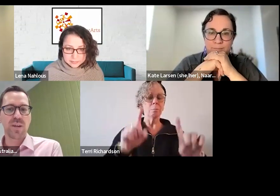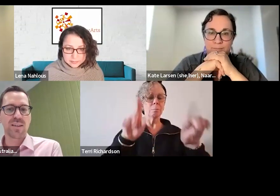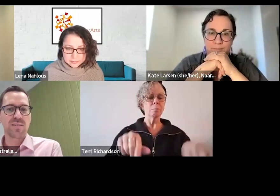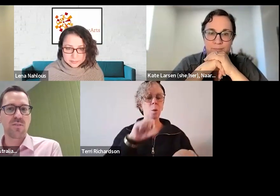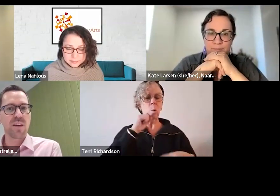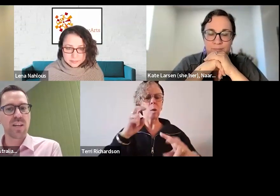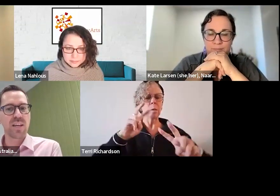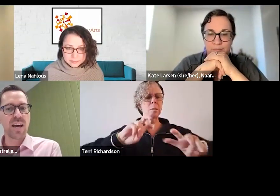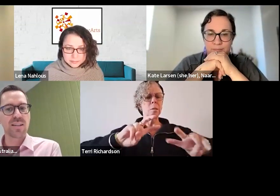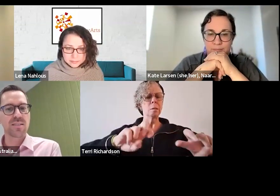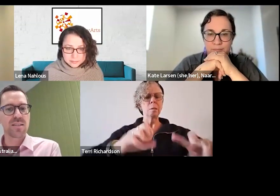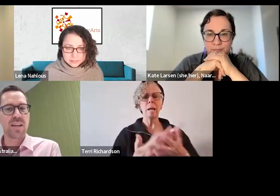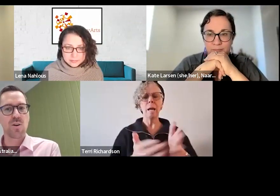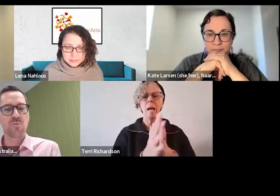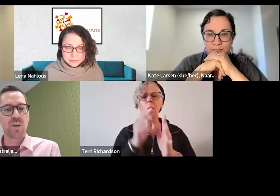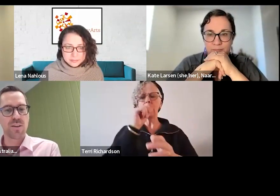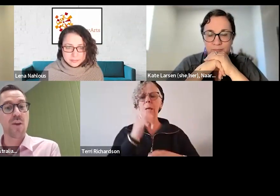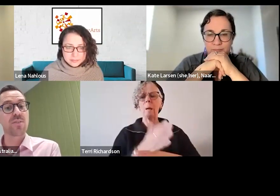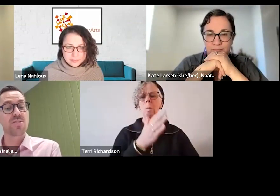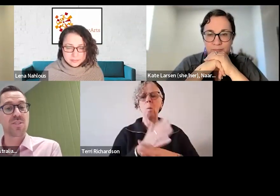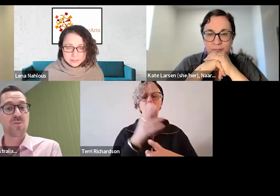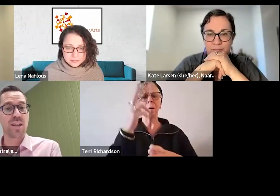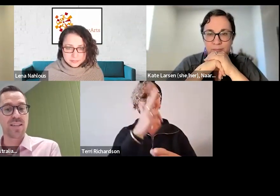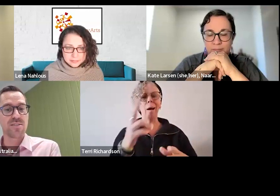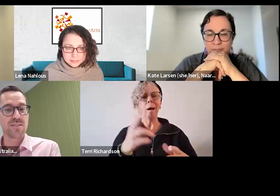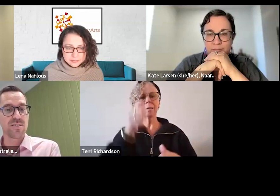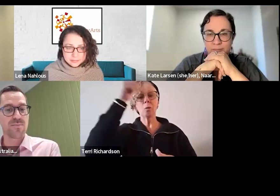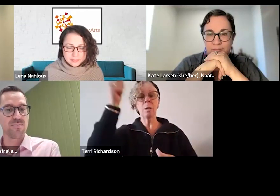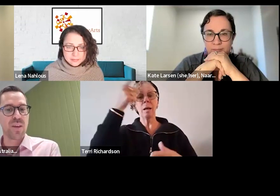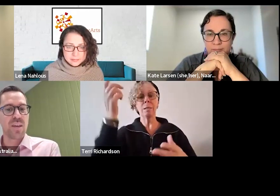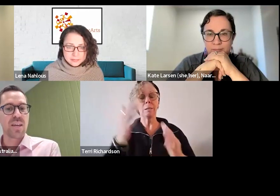governing arts and creative industries organizations,